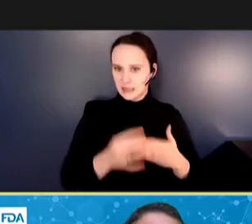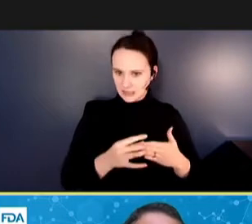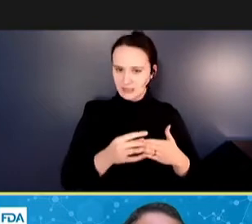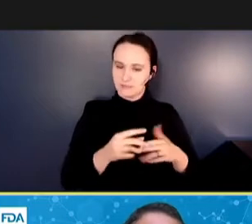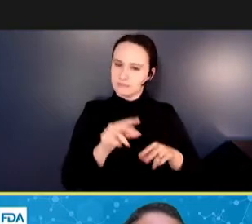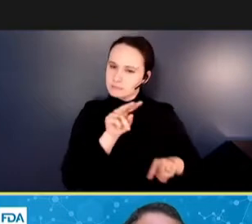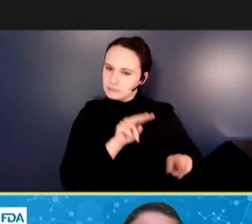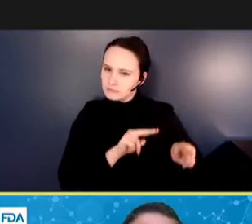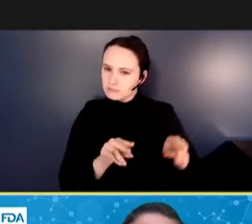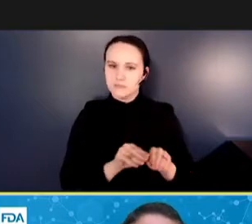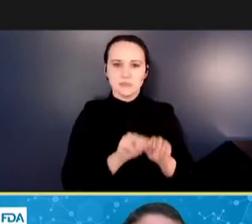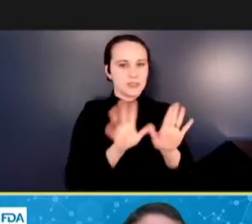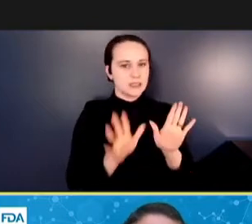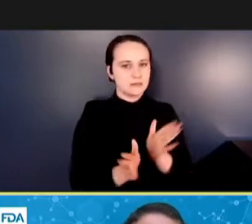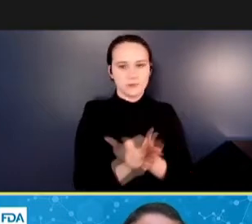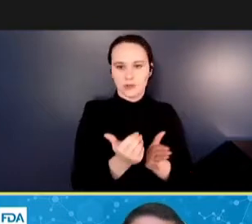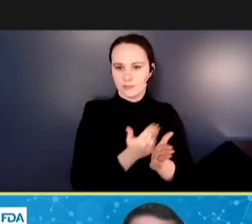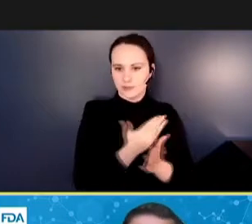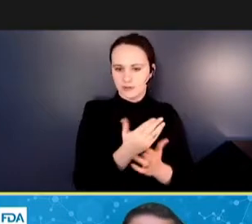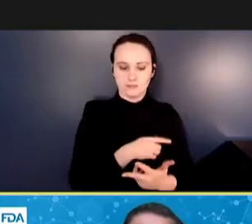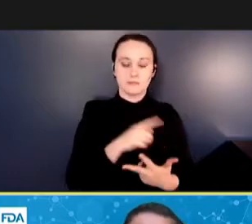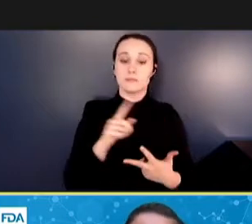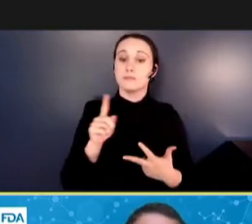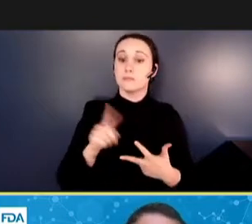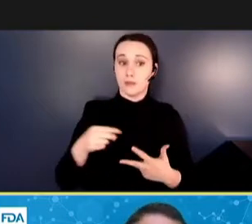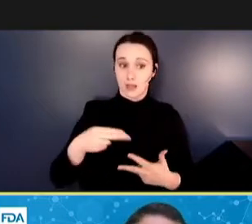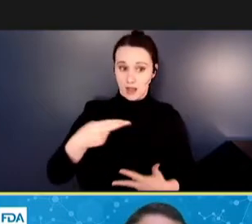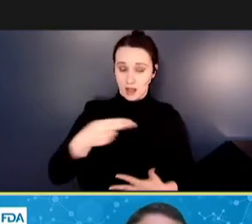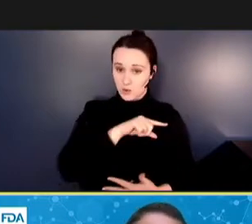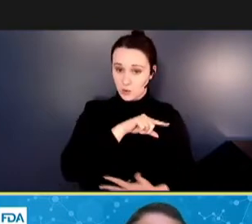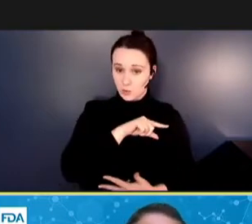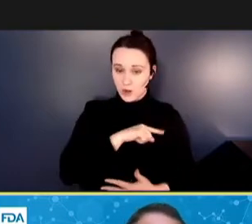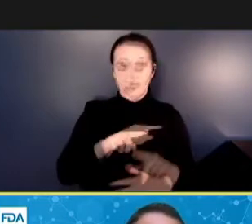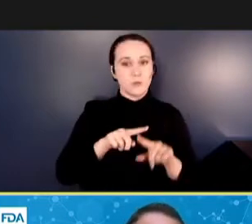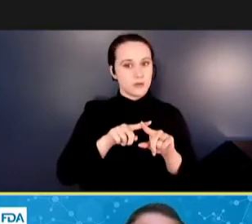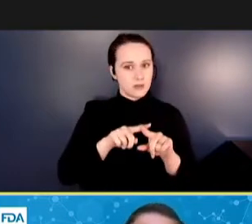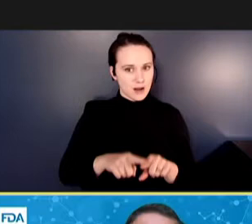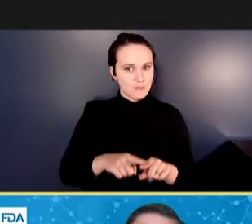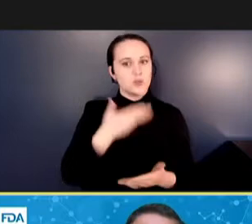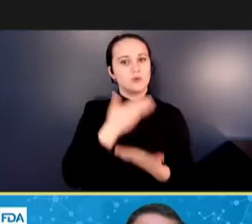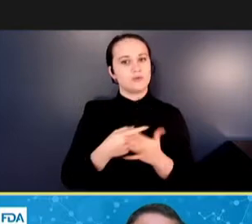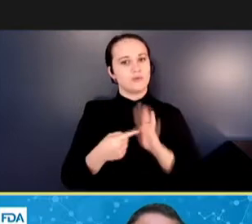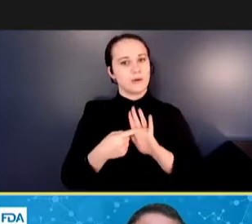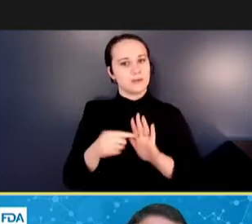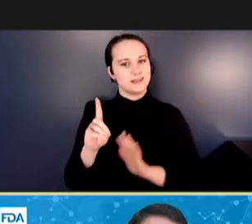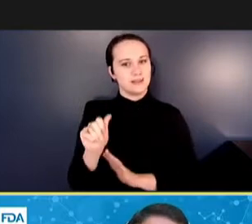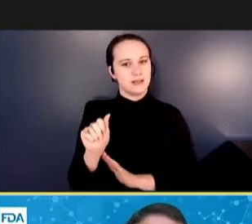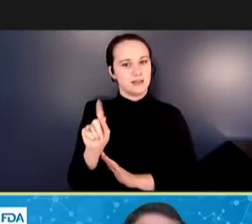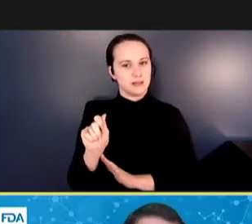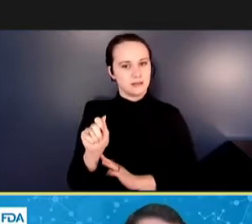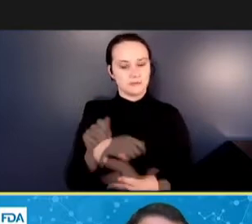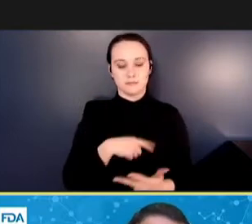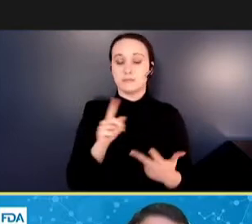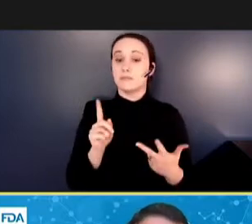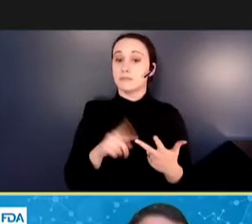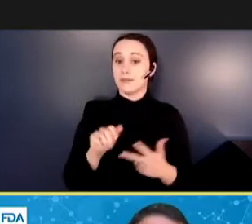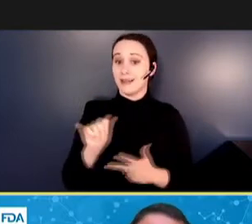Two, high quality, reliable, well-represented data. And three, the AI models themselves,